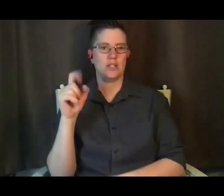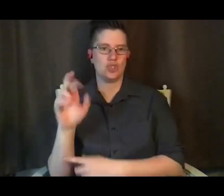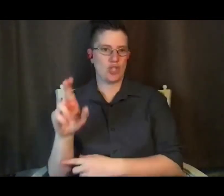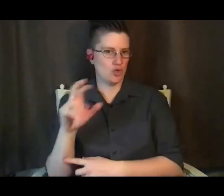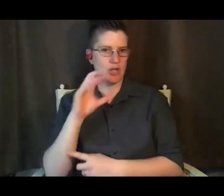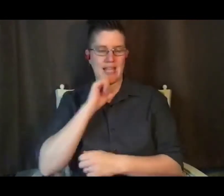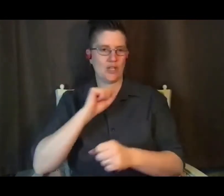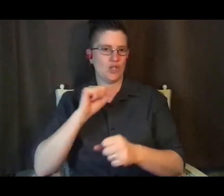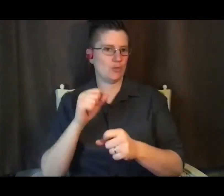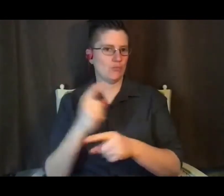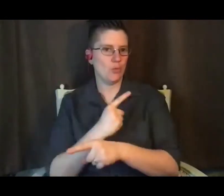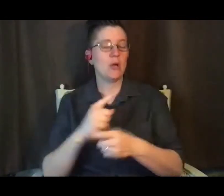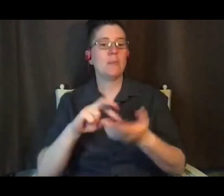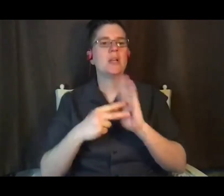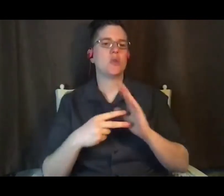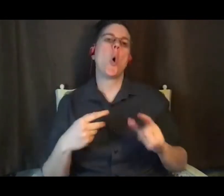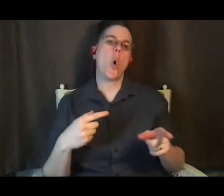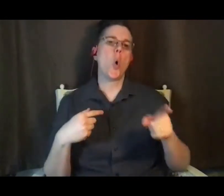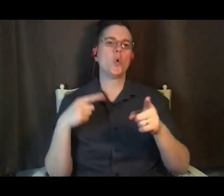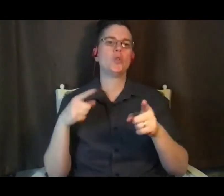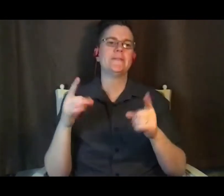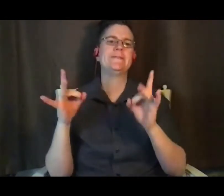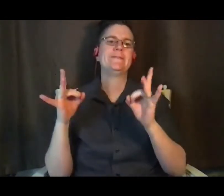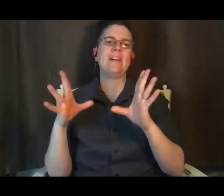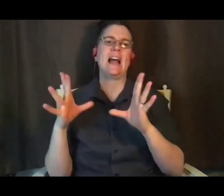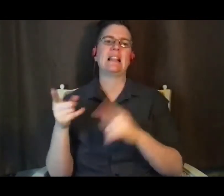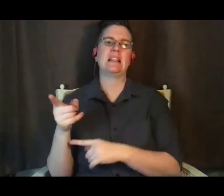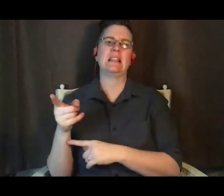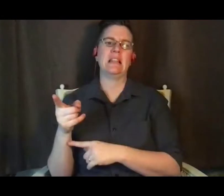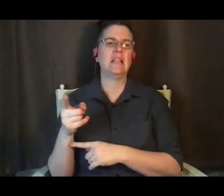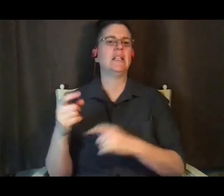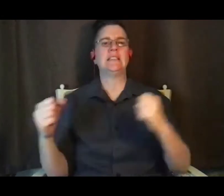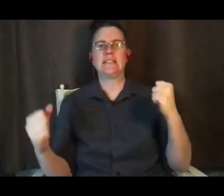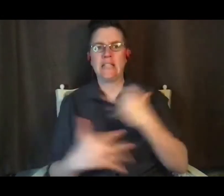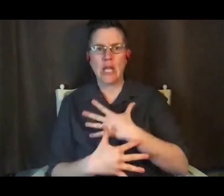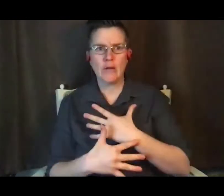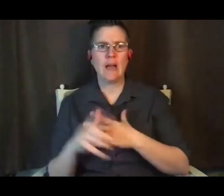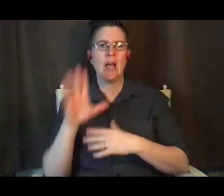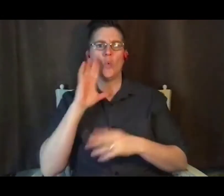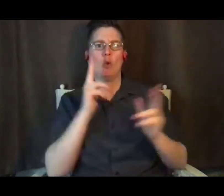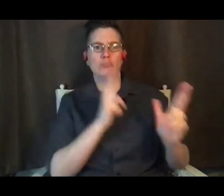obsessed with violence in a scary terrifying and threatening way if i was a little white boy